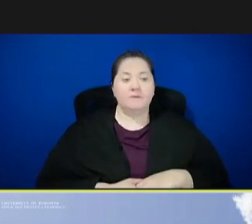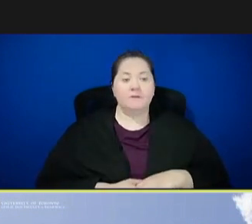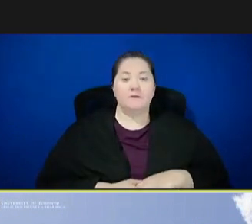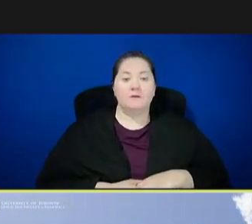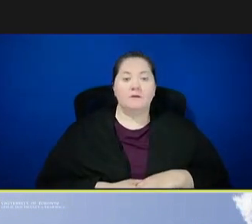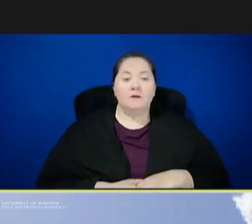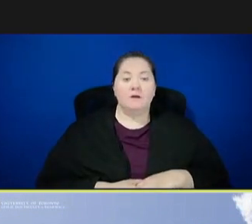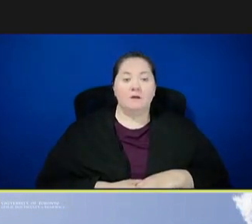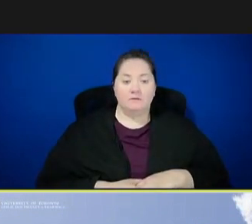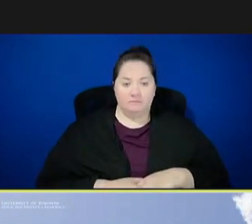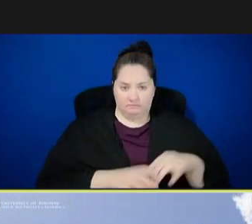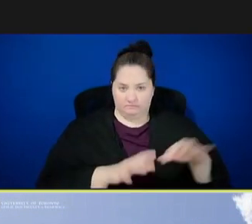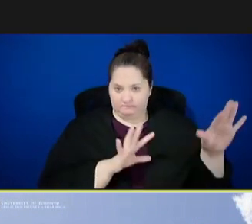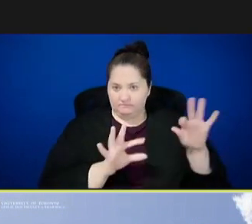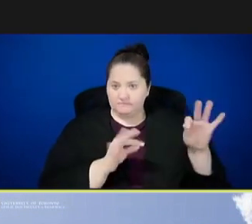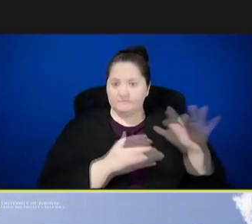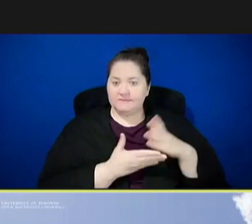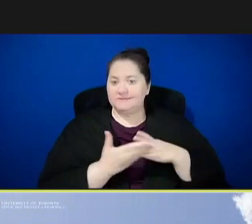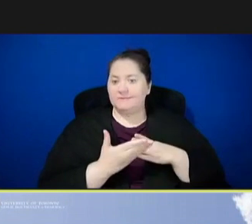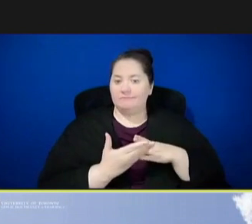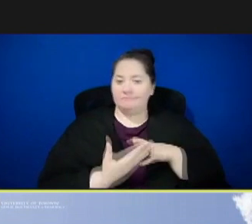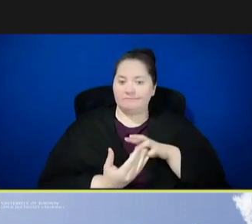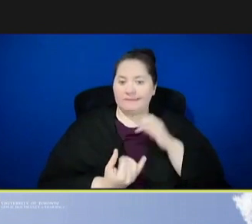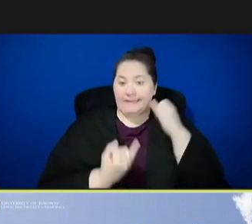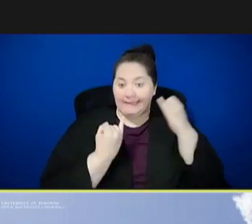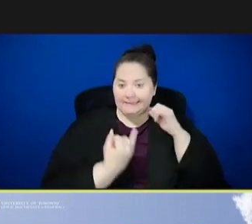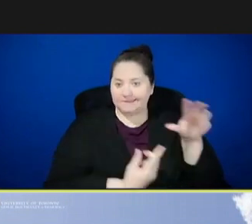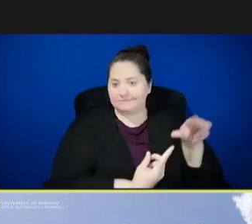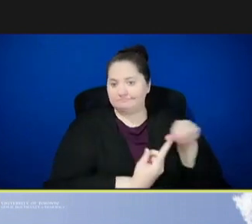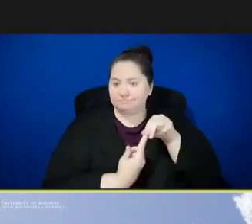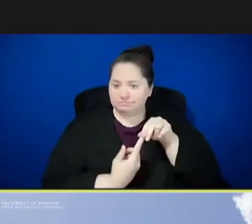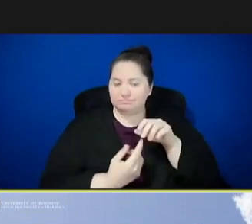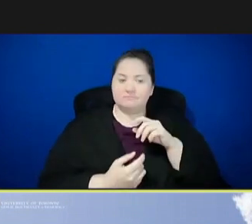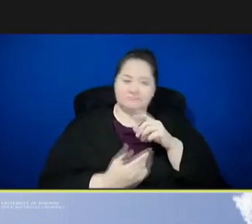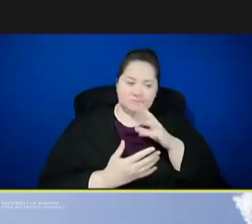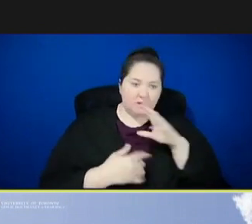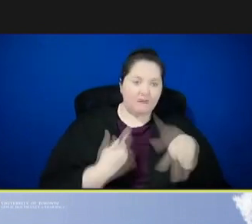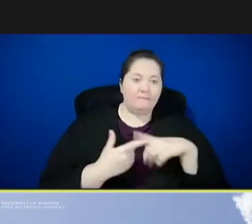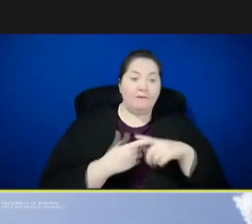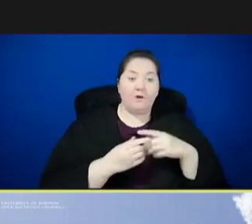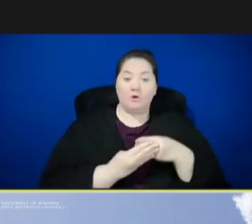up on some of the ideas that were shared as well and talk about our CARD program. which,